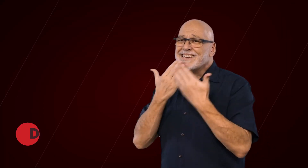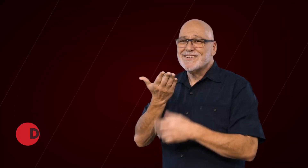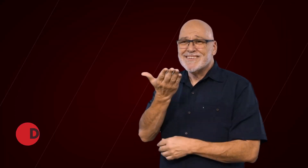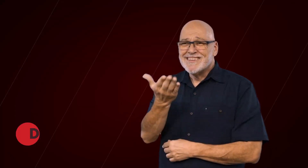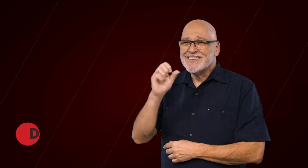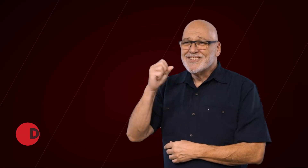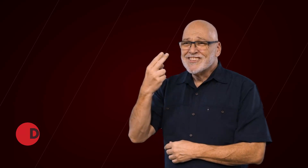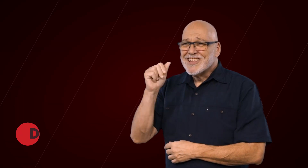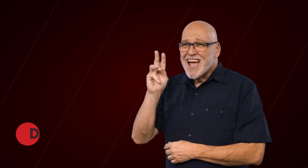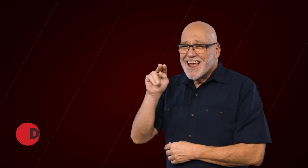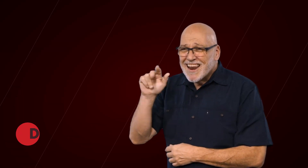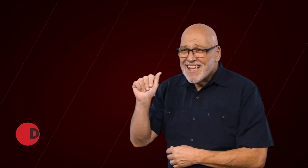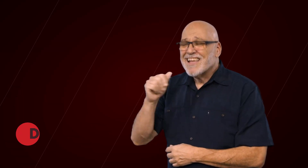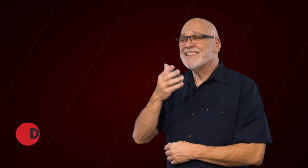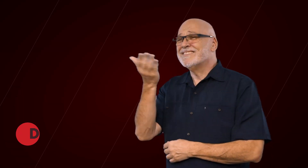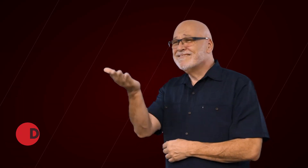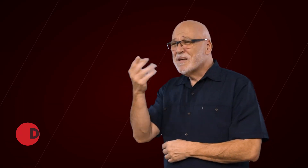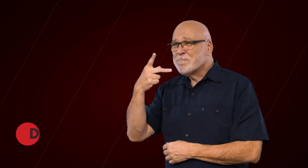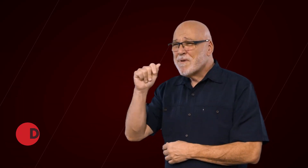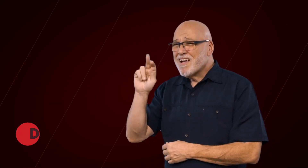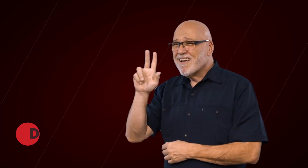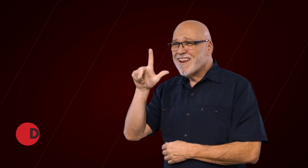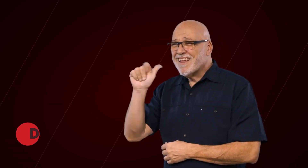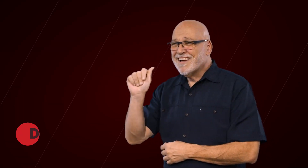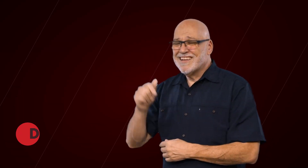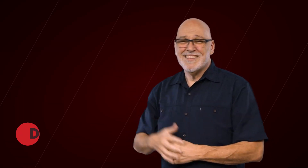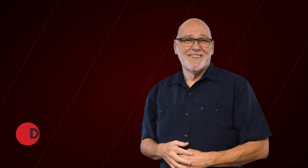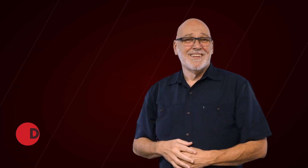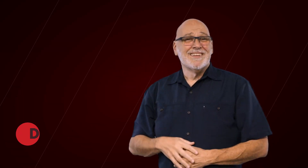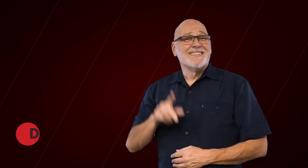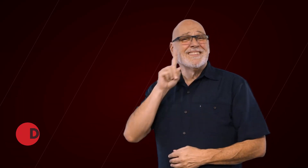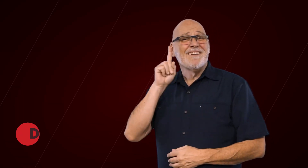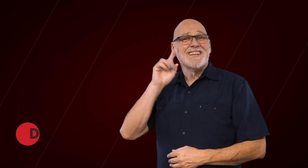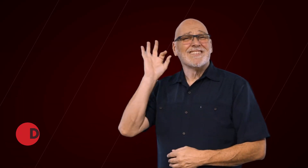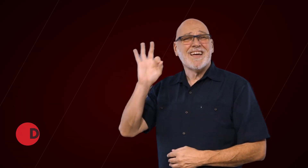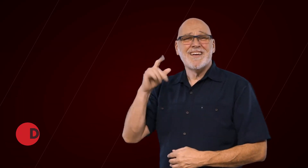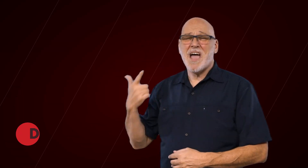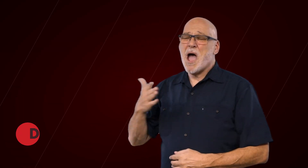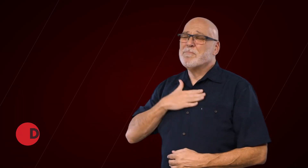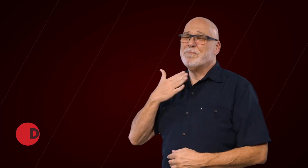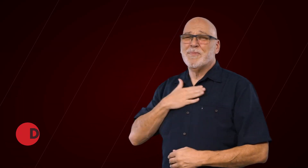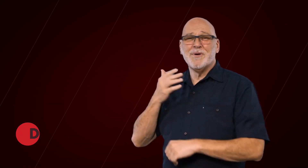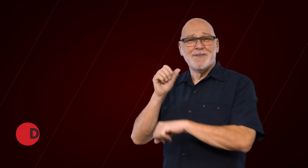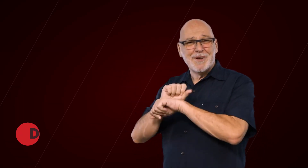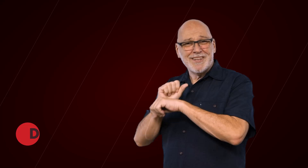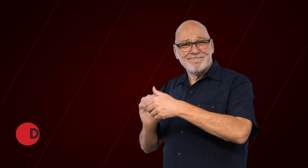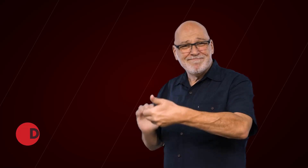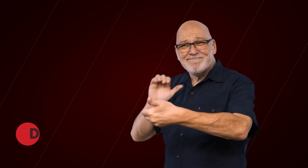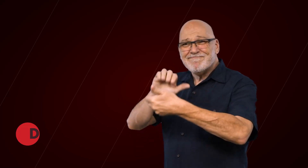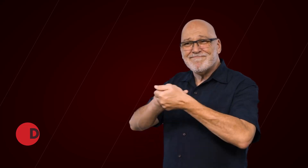[Anselmo]: Thanks, Shawna and Paula. DeafDots is happy to work